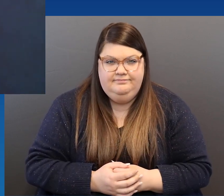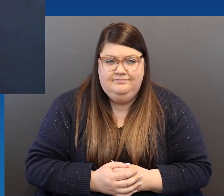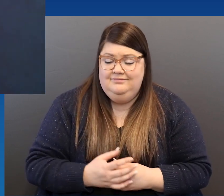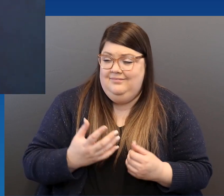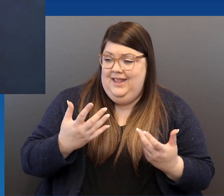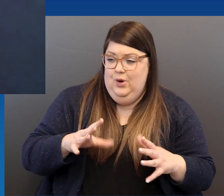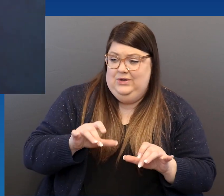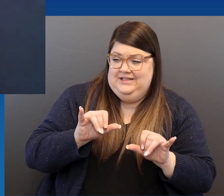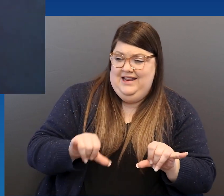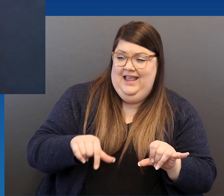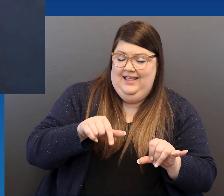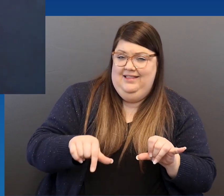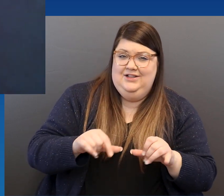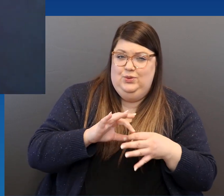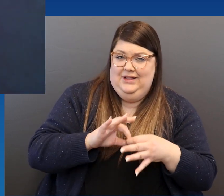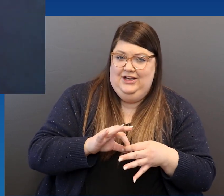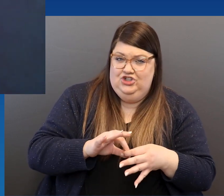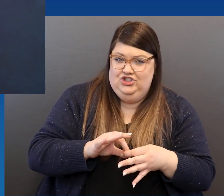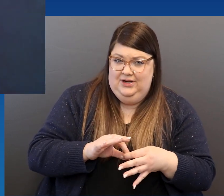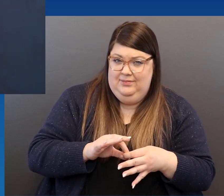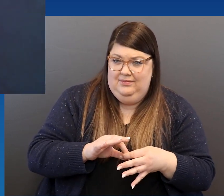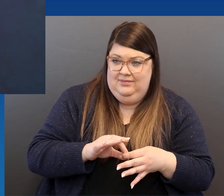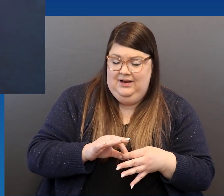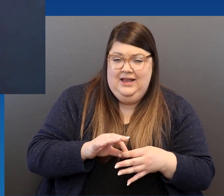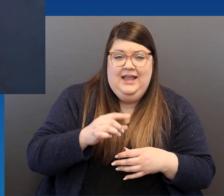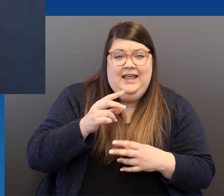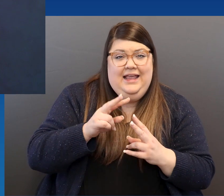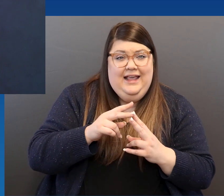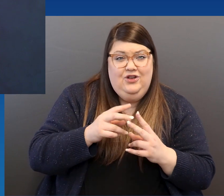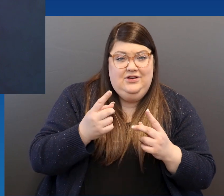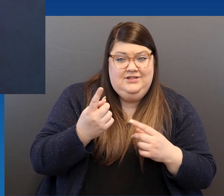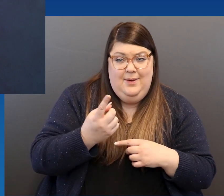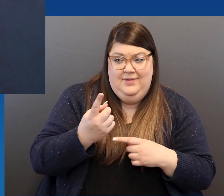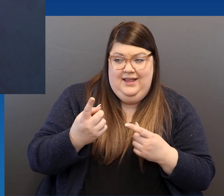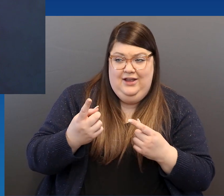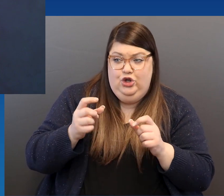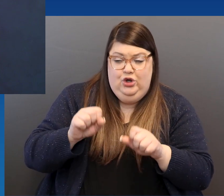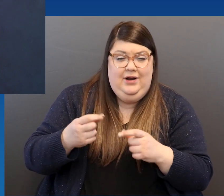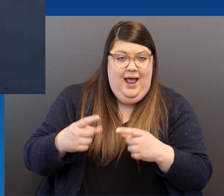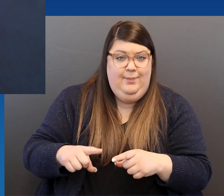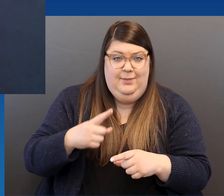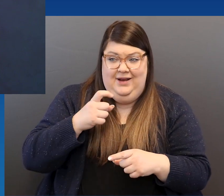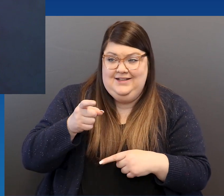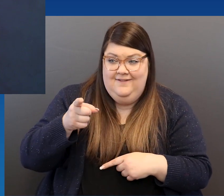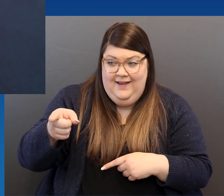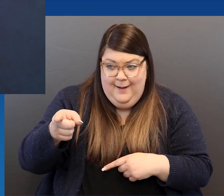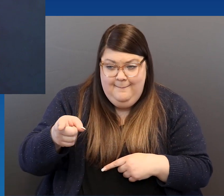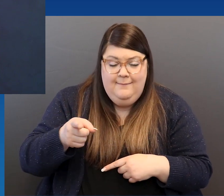and either something happened to me because of him or because of myself because of the emotions